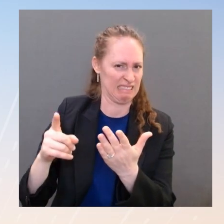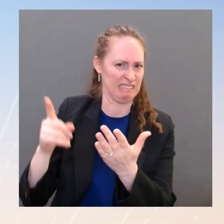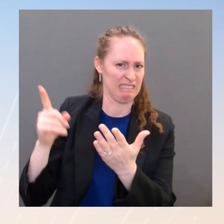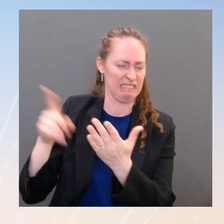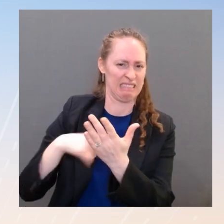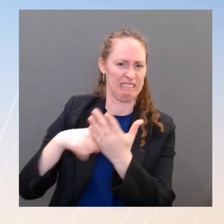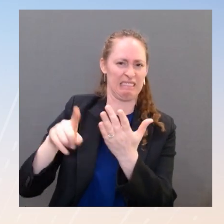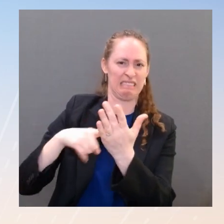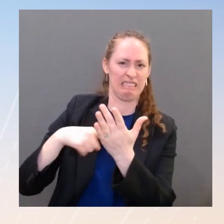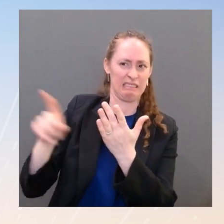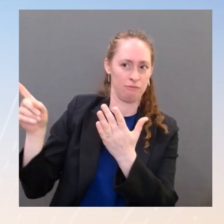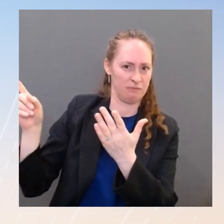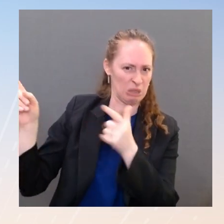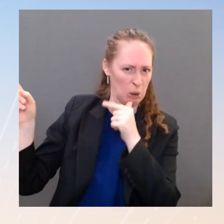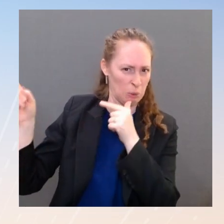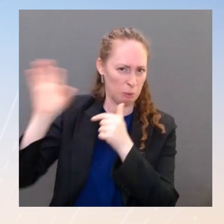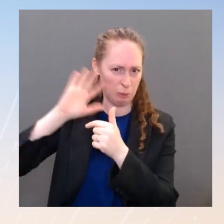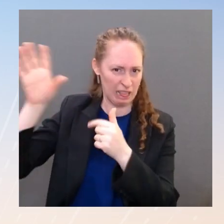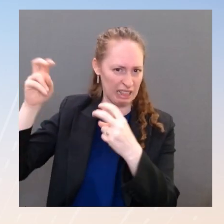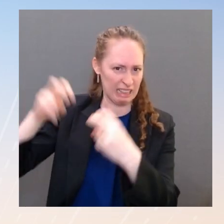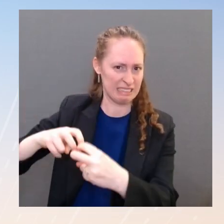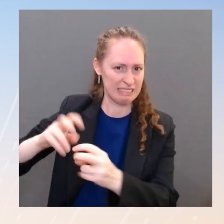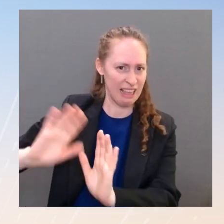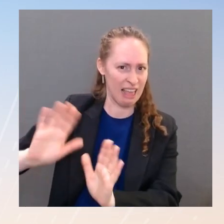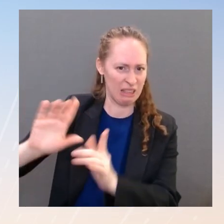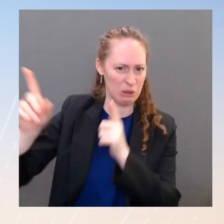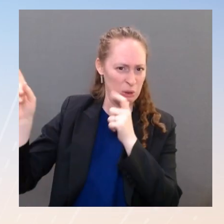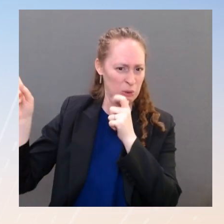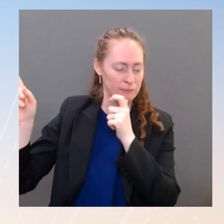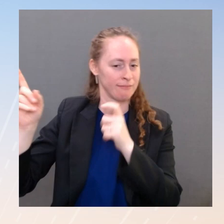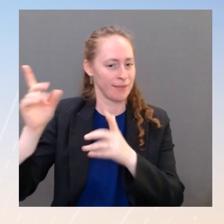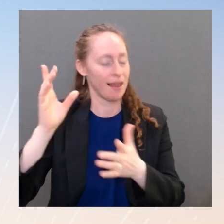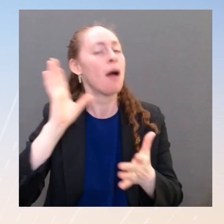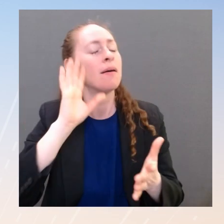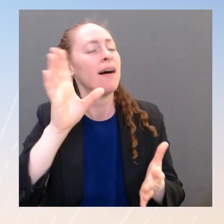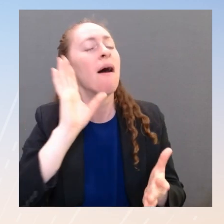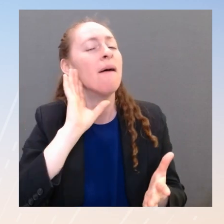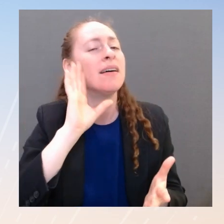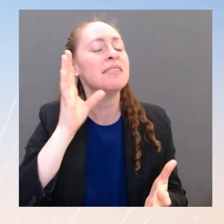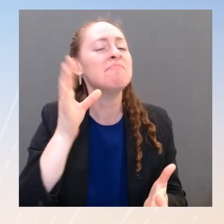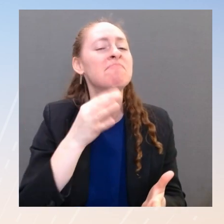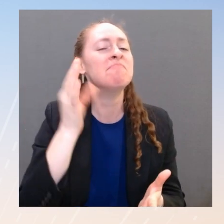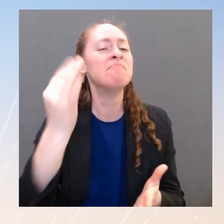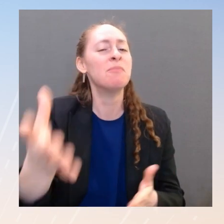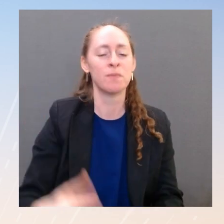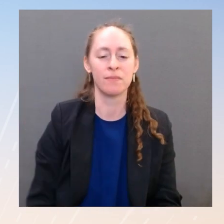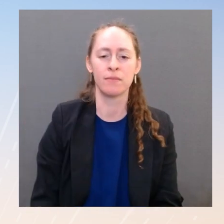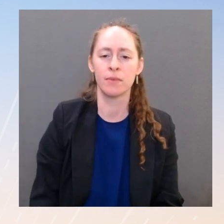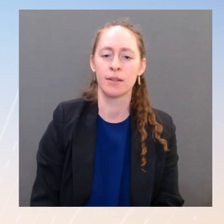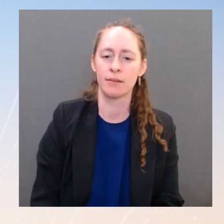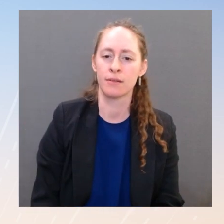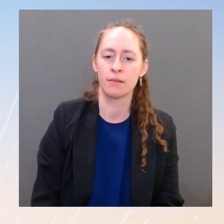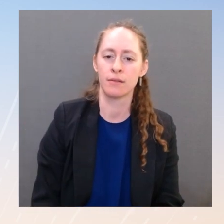The Press: Did you say 200 semiconductors per Javelin? Ms. Psaki: I believe that was in my notes, yes. I will double check -- >> The Press: Okay. Ms. Psaki: -- that that's accurate,